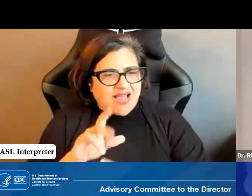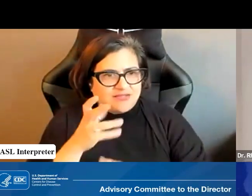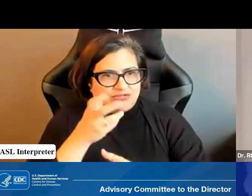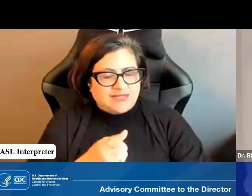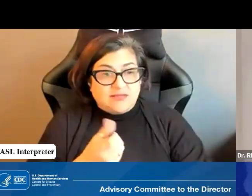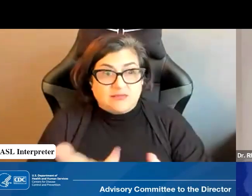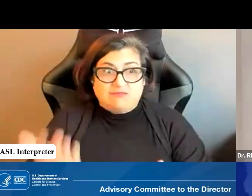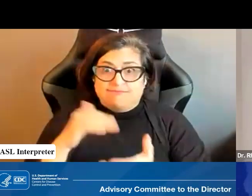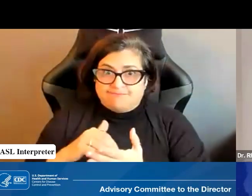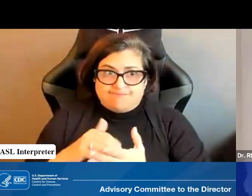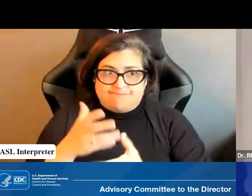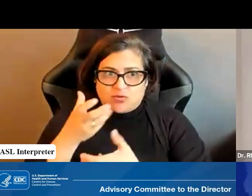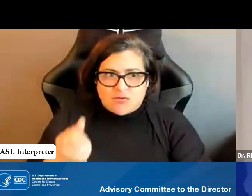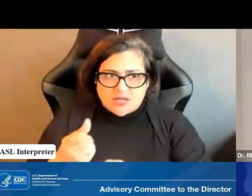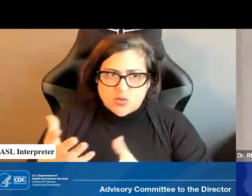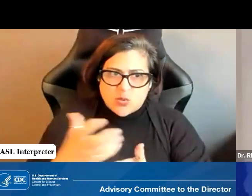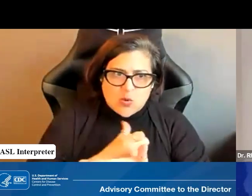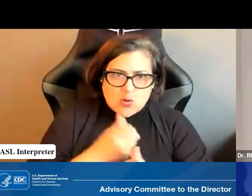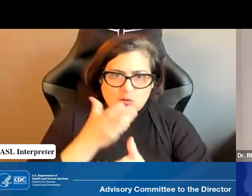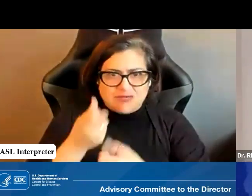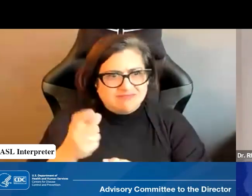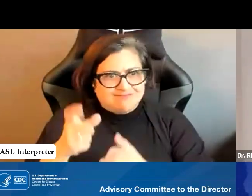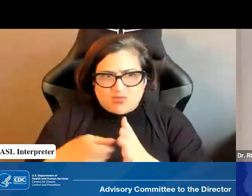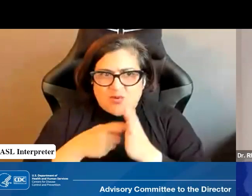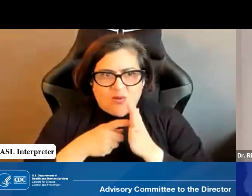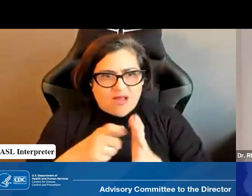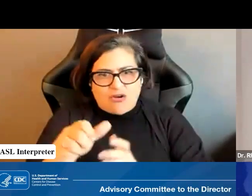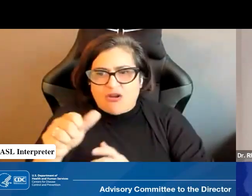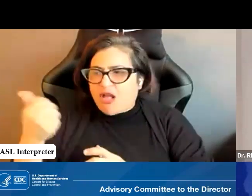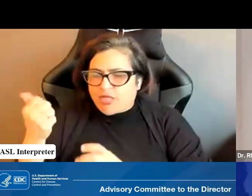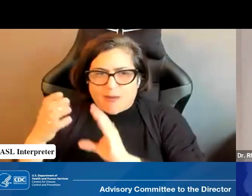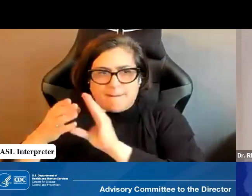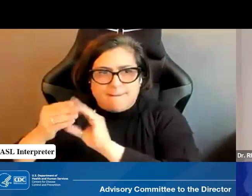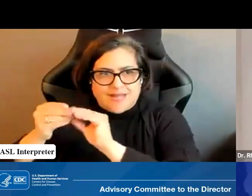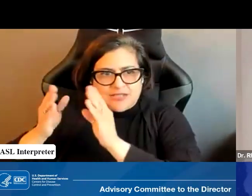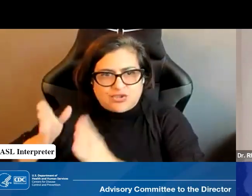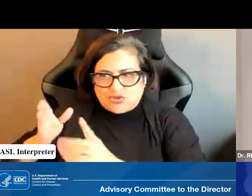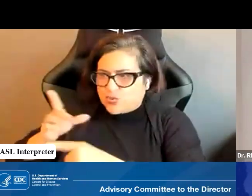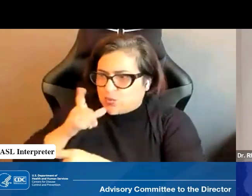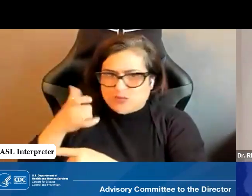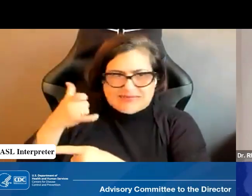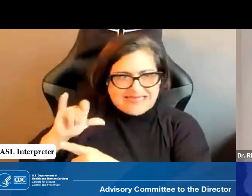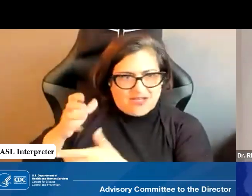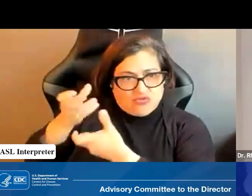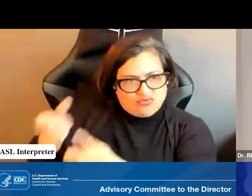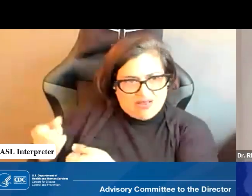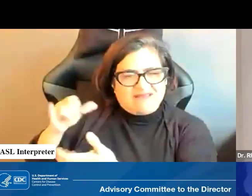and to earn the trust, well, it may require some help from other trusted messengers who haven't lost that trust already, because I think I just, I was telling David